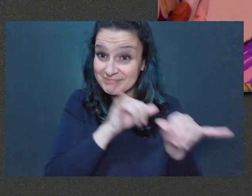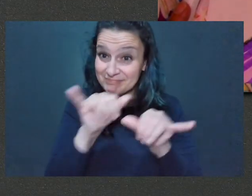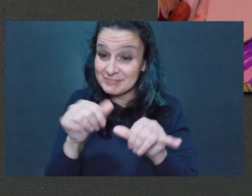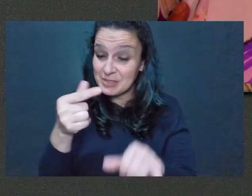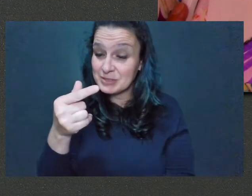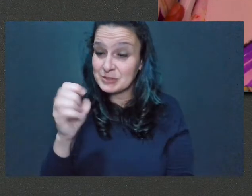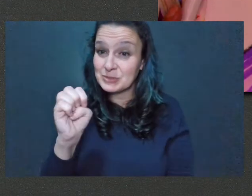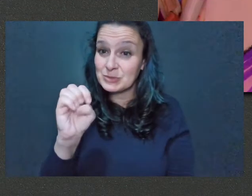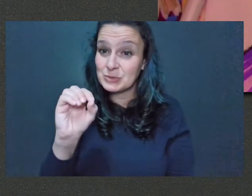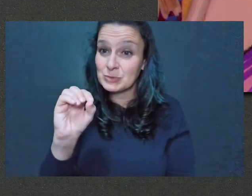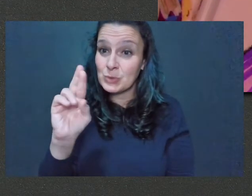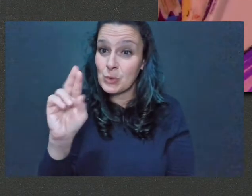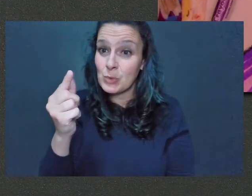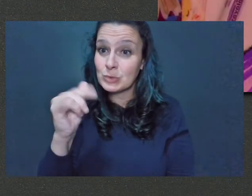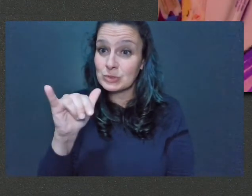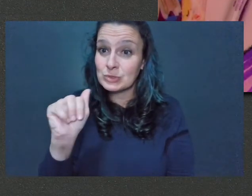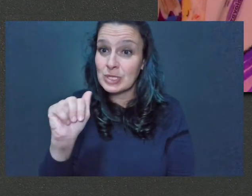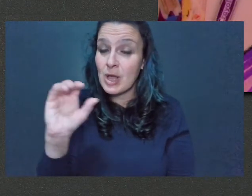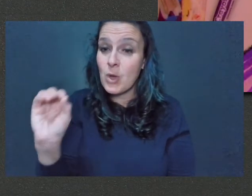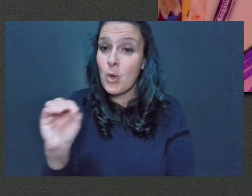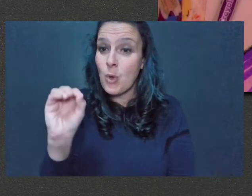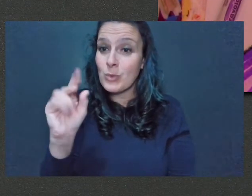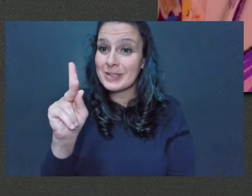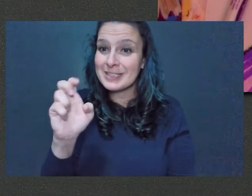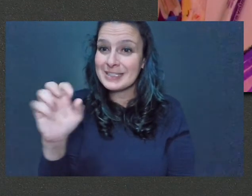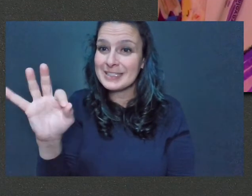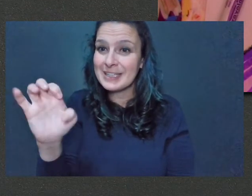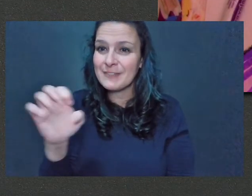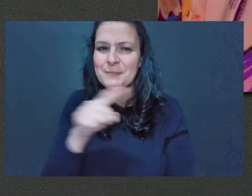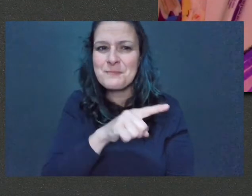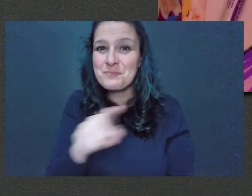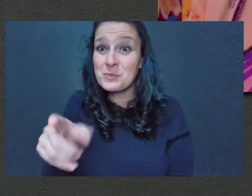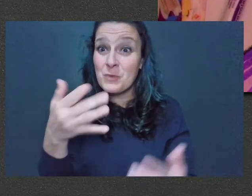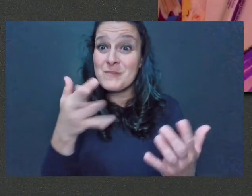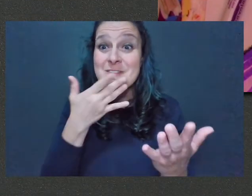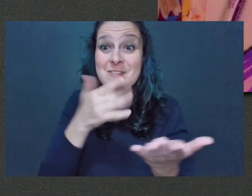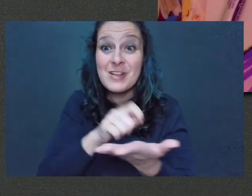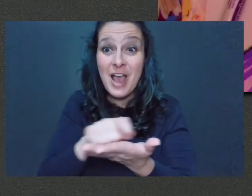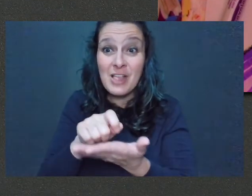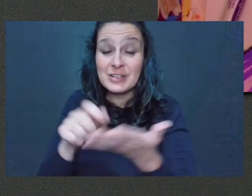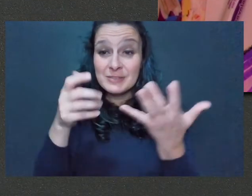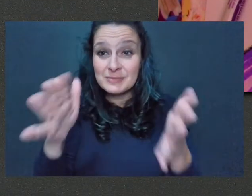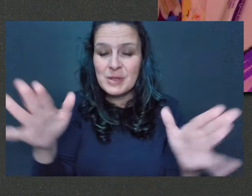All right, you finish coloring and then we'll come back and look at our final artwork.